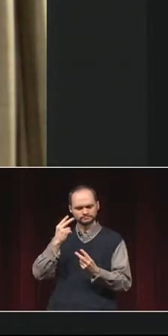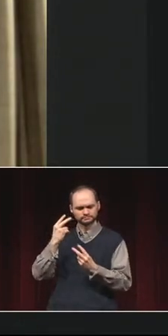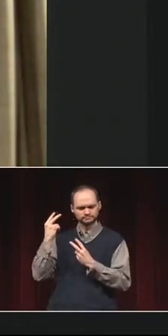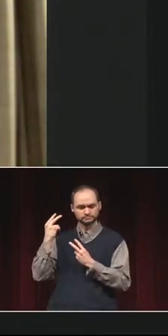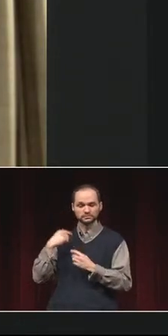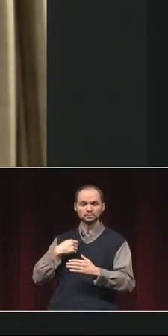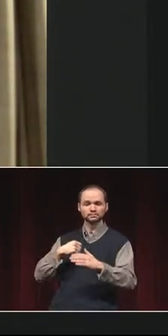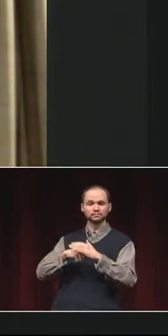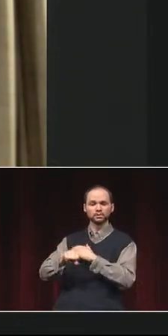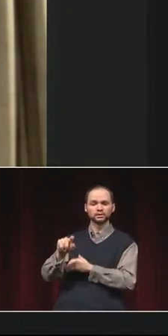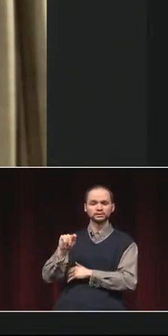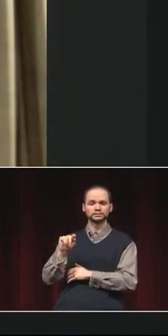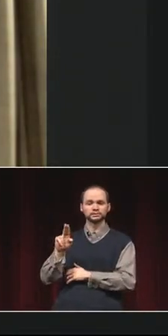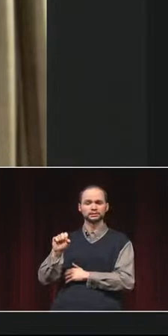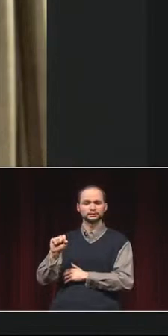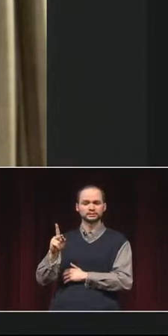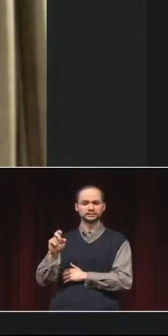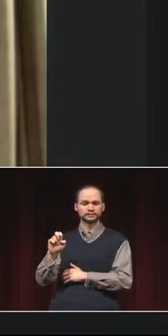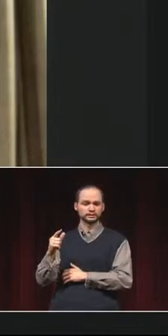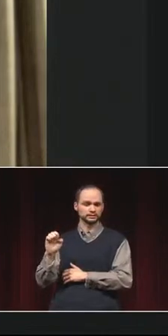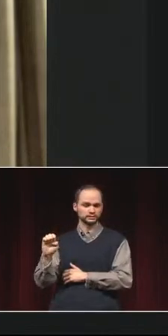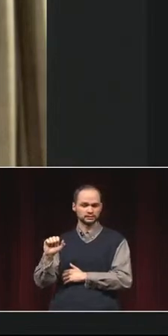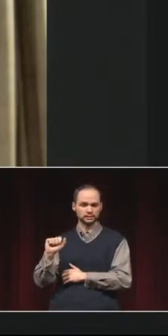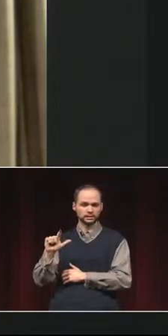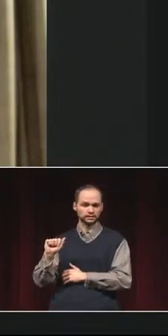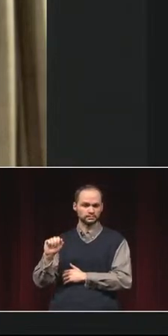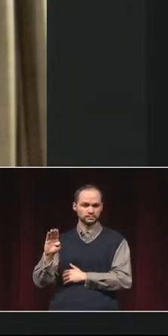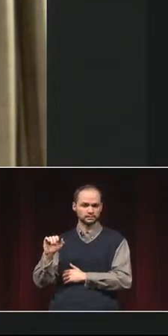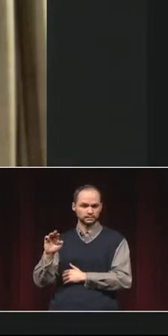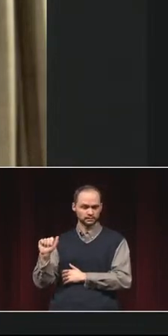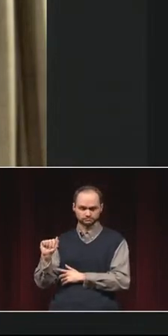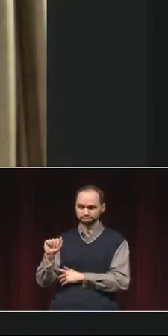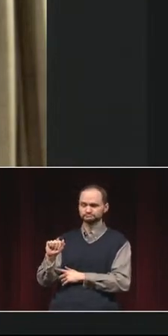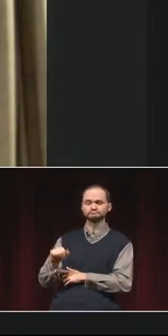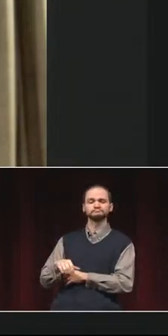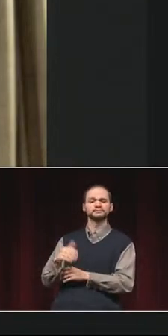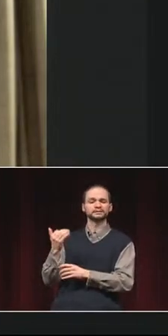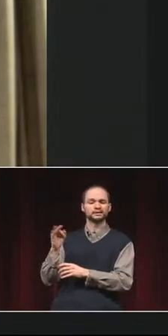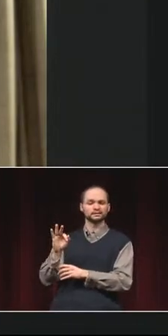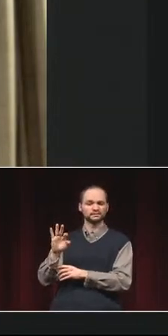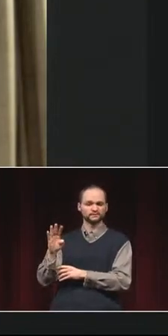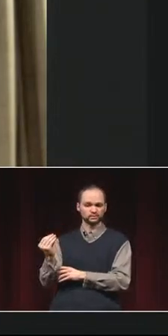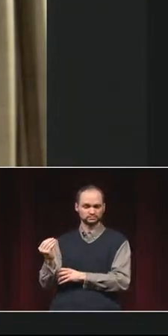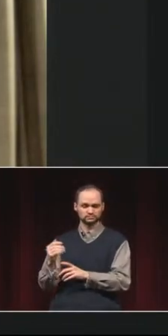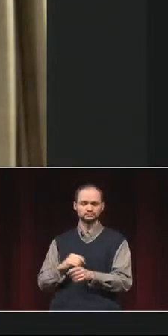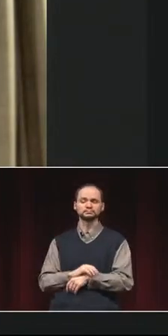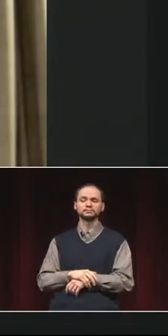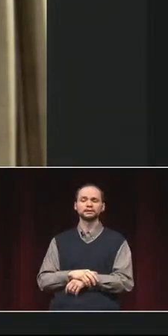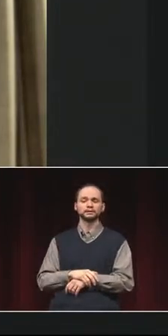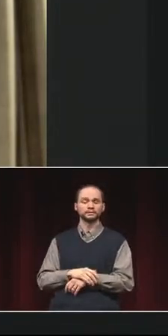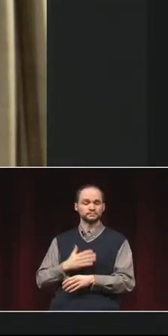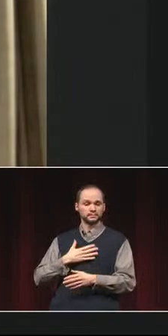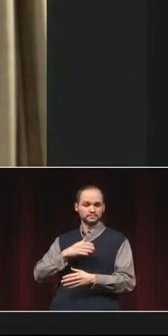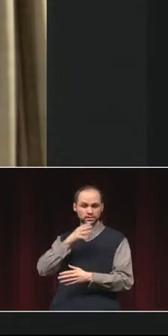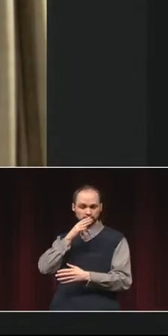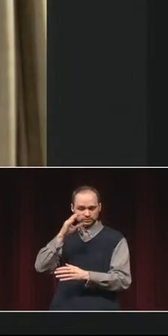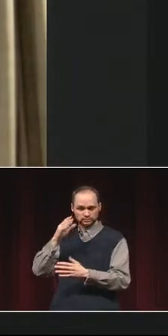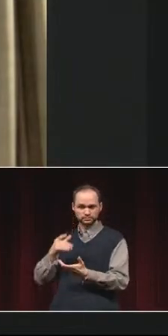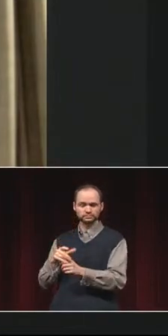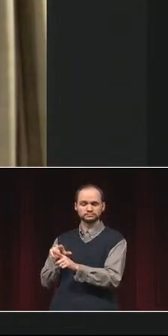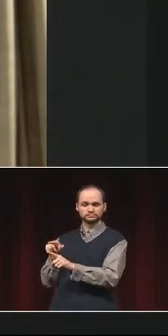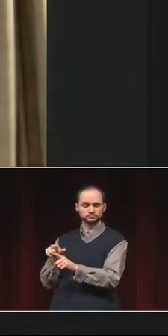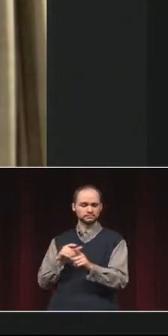on February 4th, 1913, to my mother Leona, a teacher and to my father James, a Carpenter.